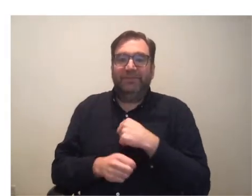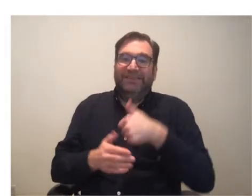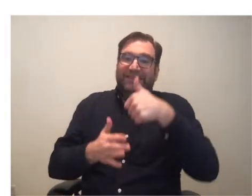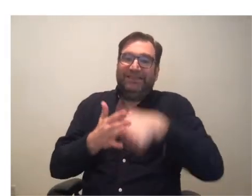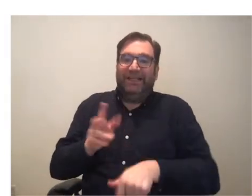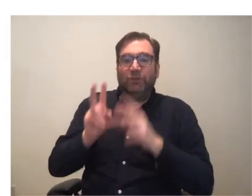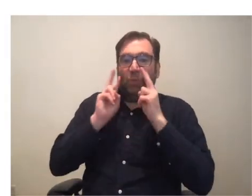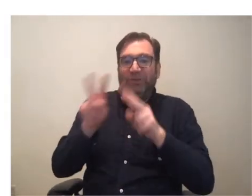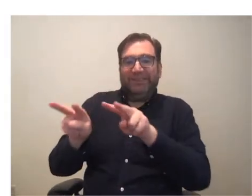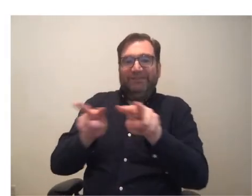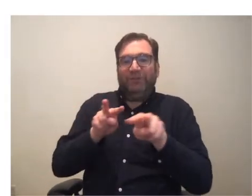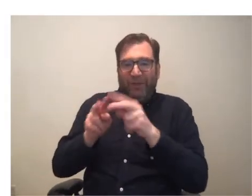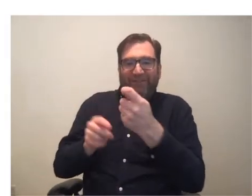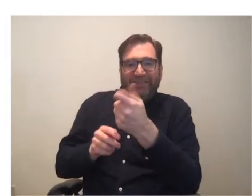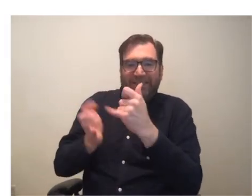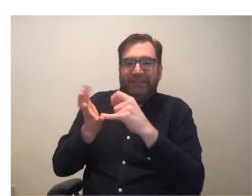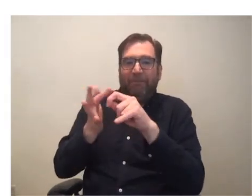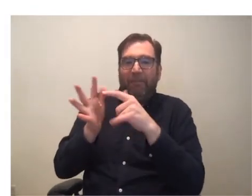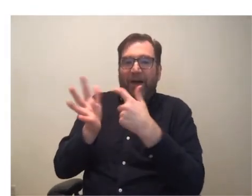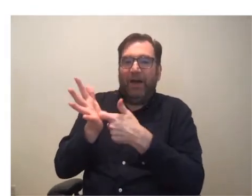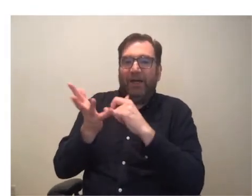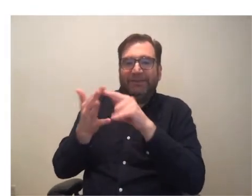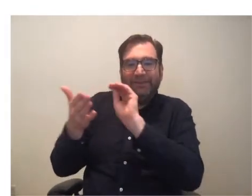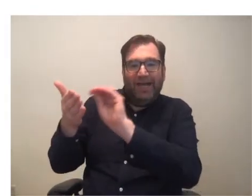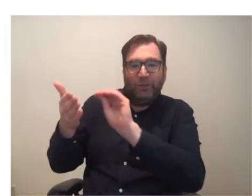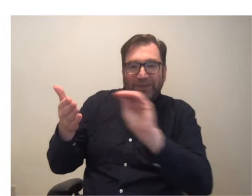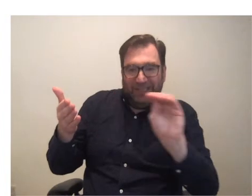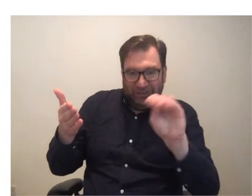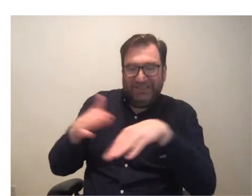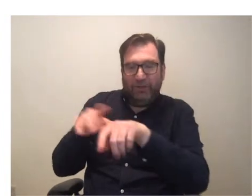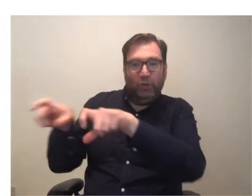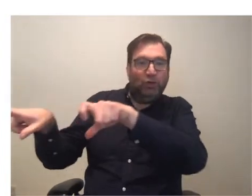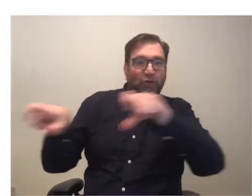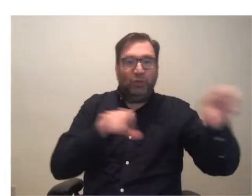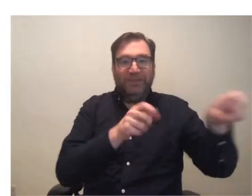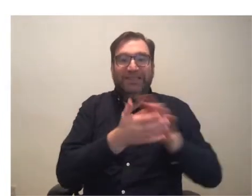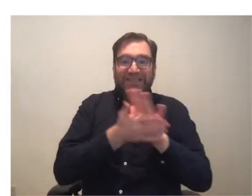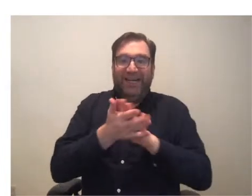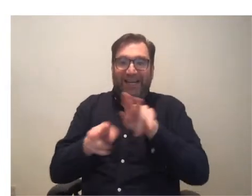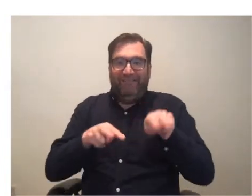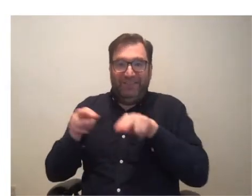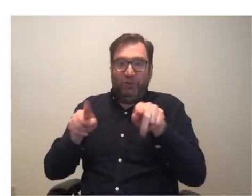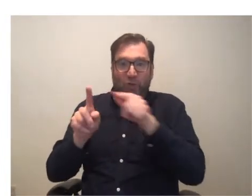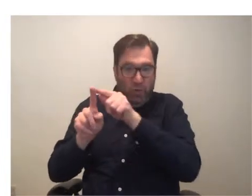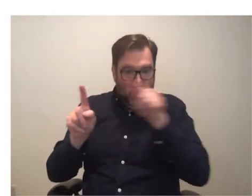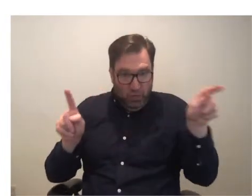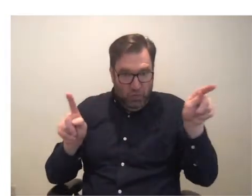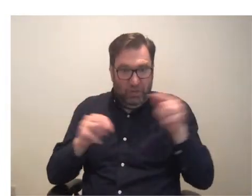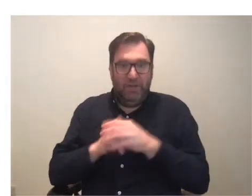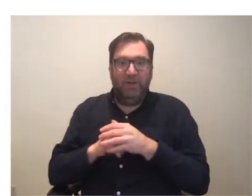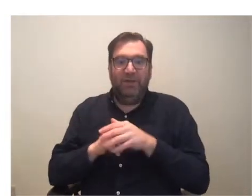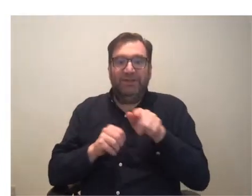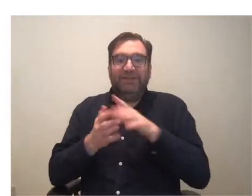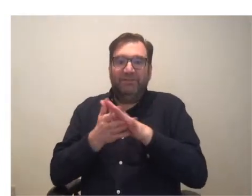Firstly, we start by watching sparse localised annotations in continuous signing video,